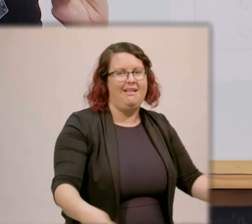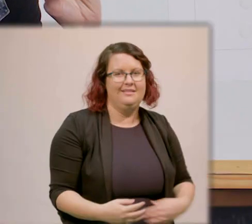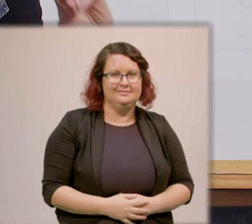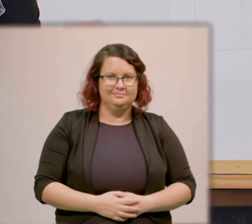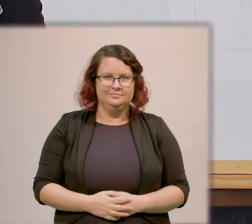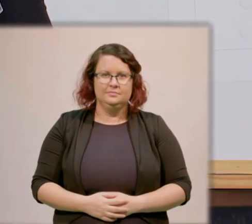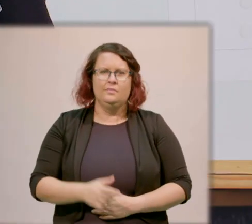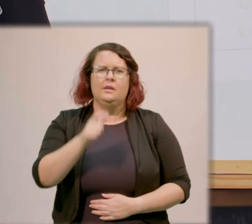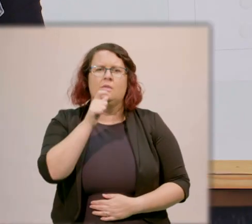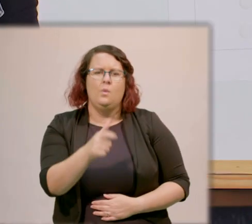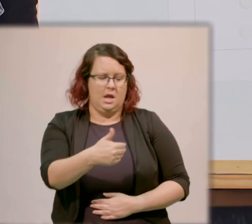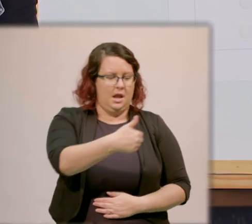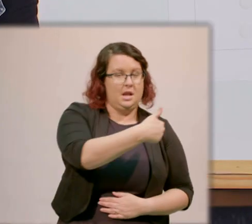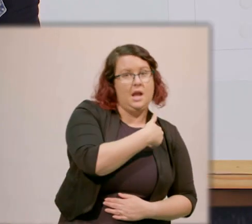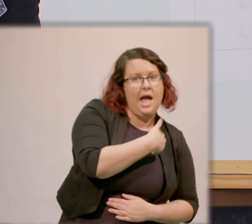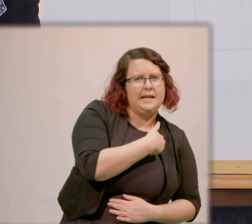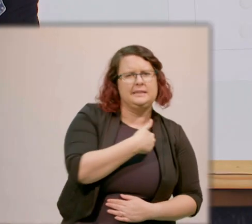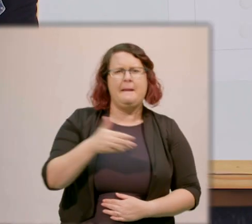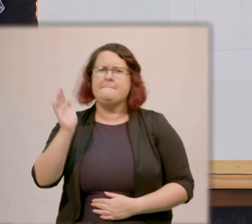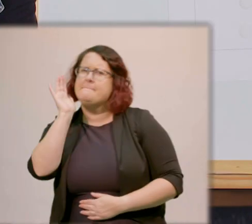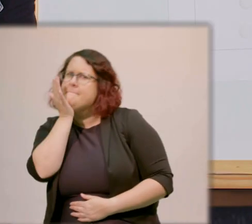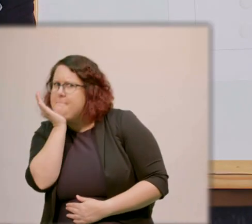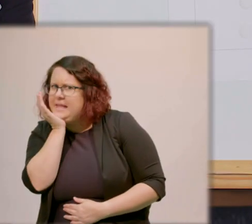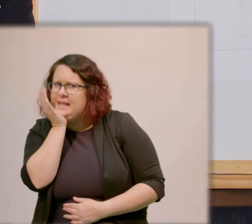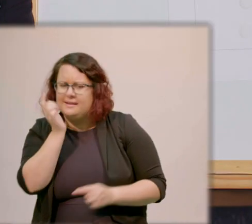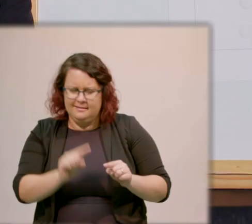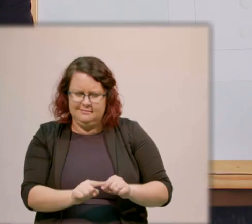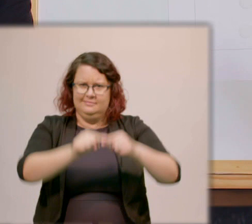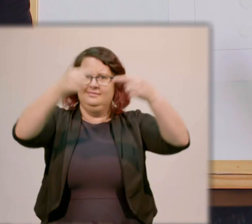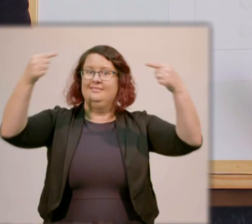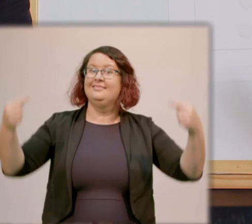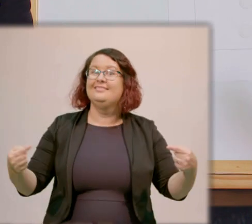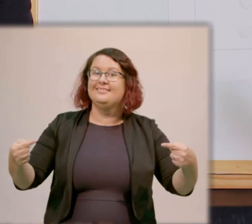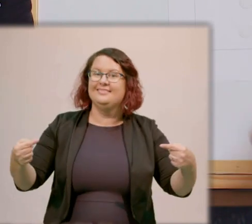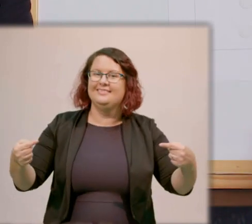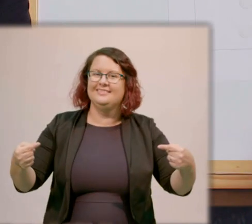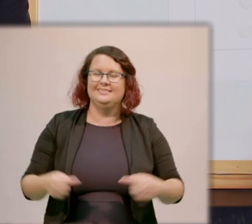The words 'kind' and 'mean' have meanings that are completely different or opposite.